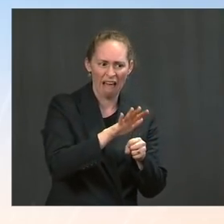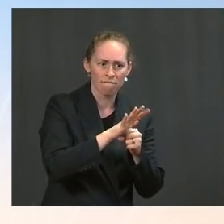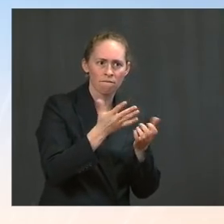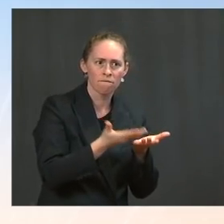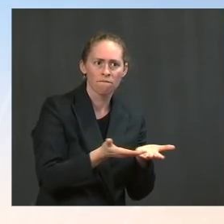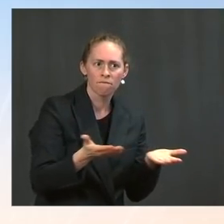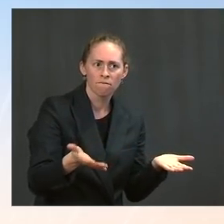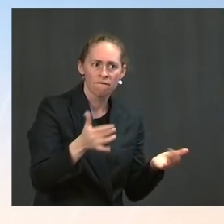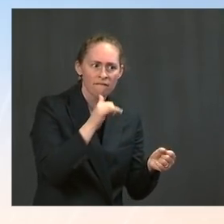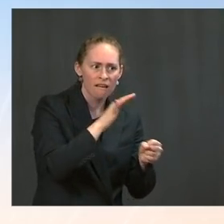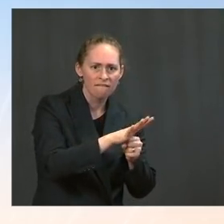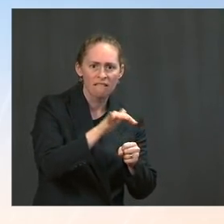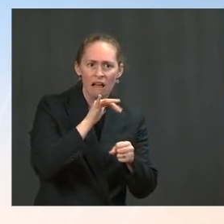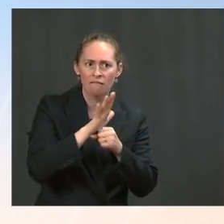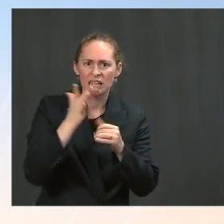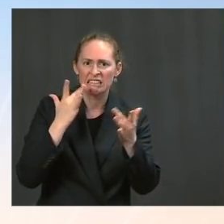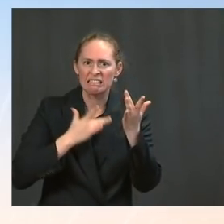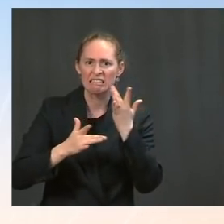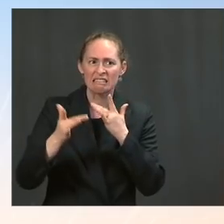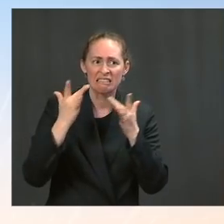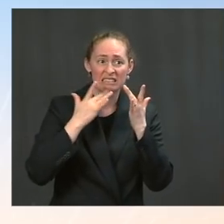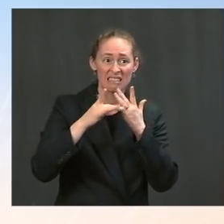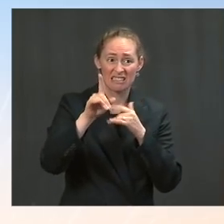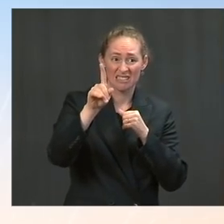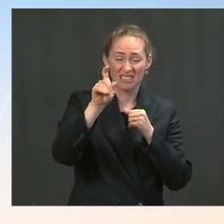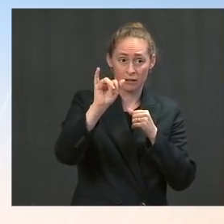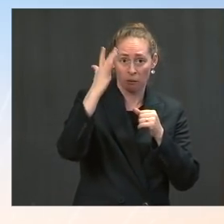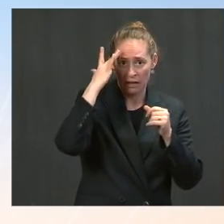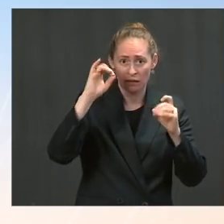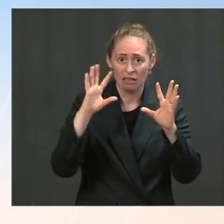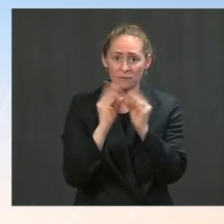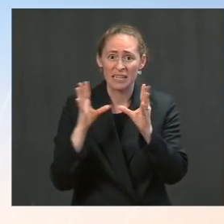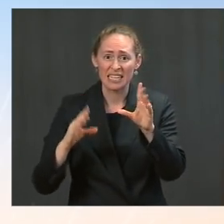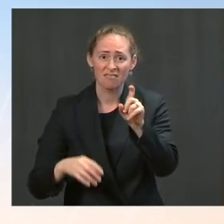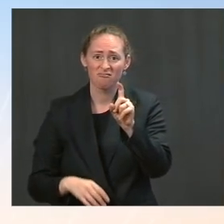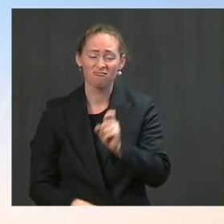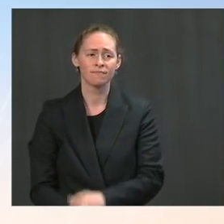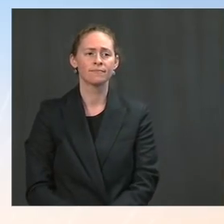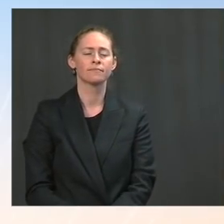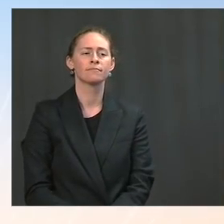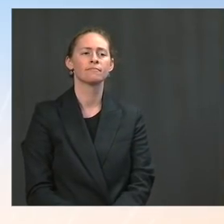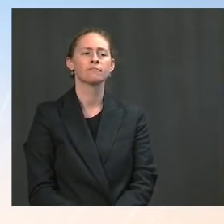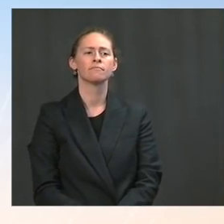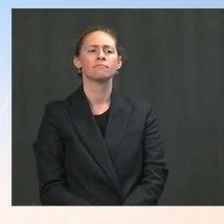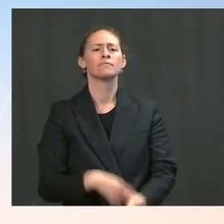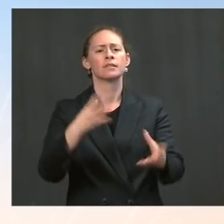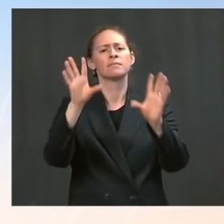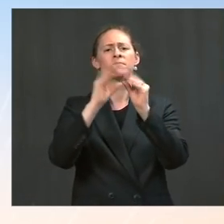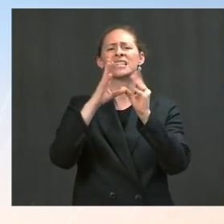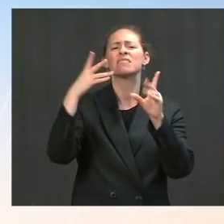Is that why this meeting is being held? Ms. Psaki: The -- the meeting is being held as part of our effort to connect suppliers